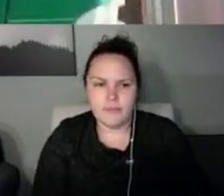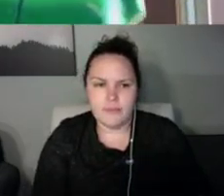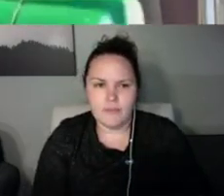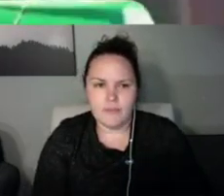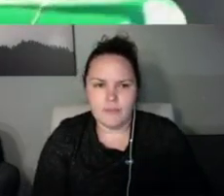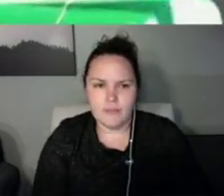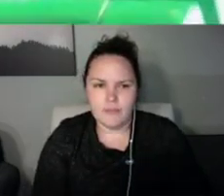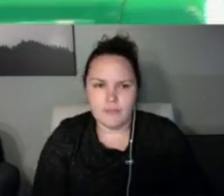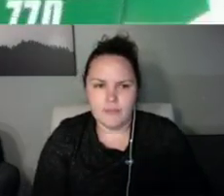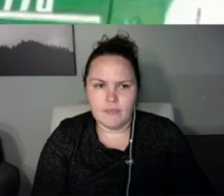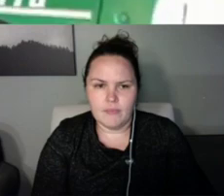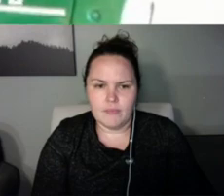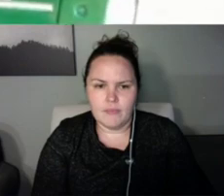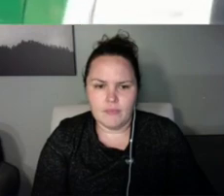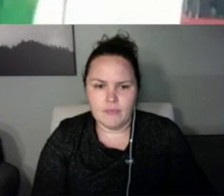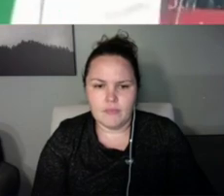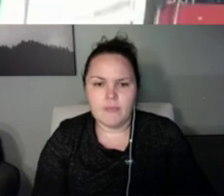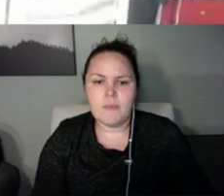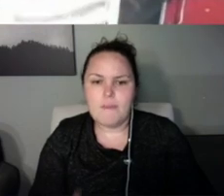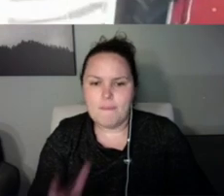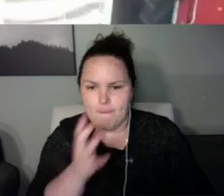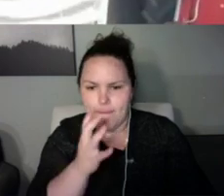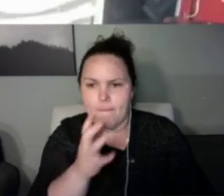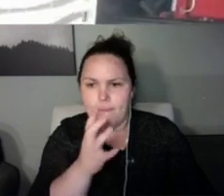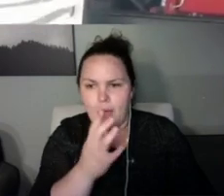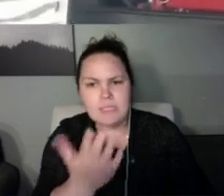Tyler: Am I ok? Tyler's mom: Yep come on.